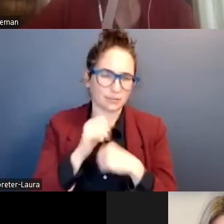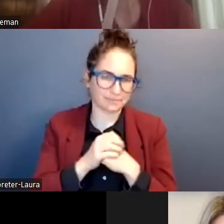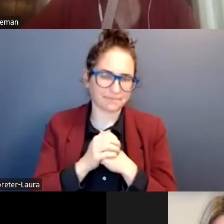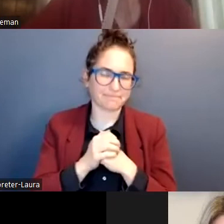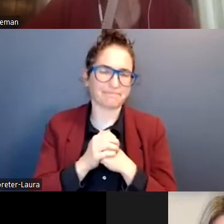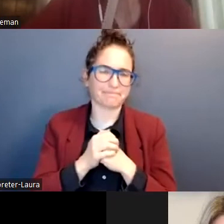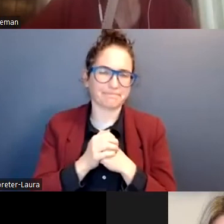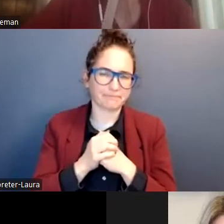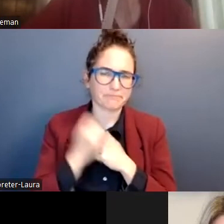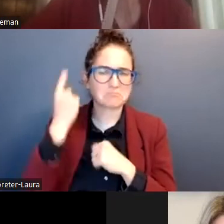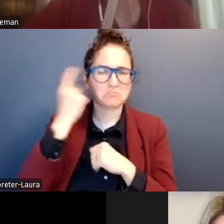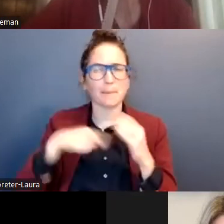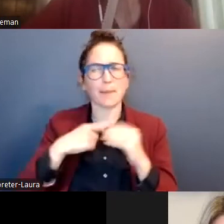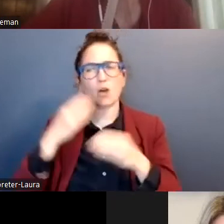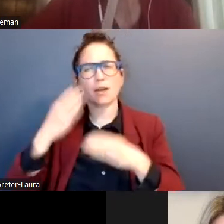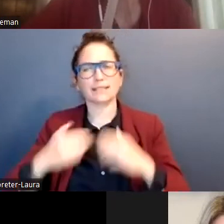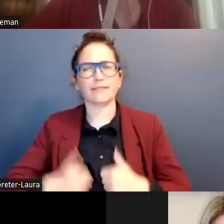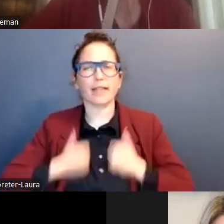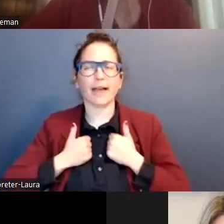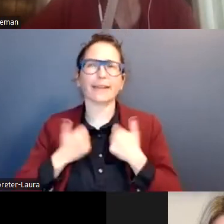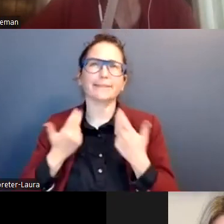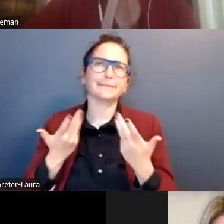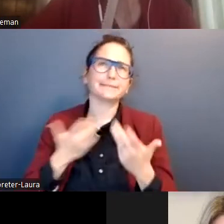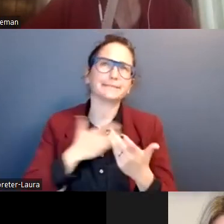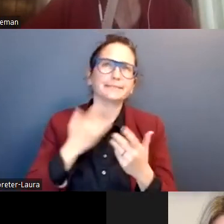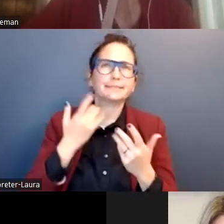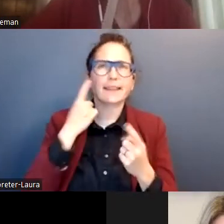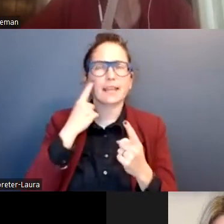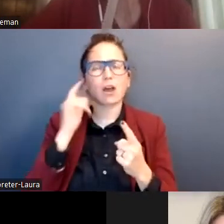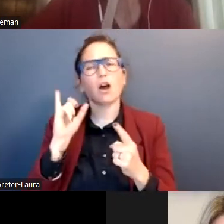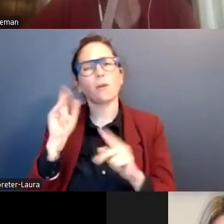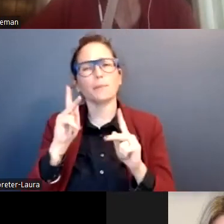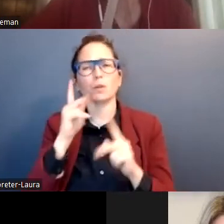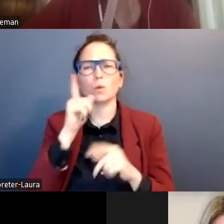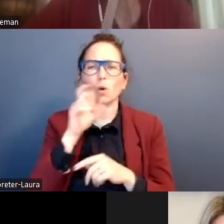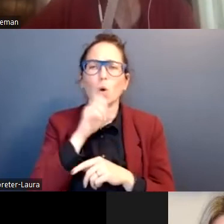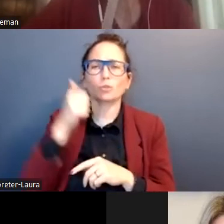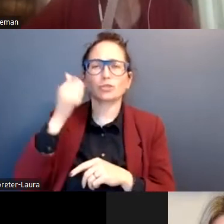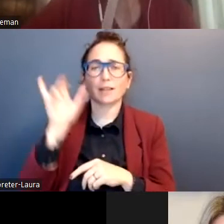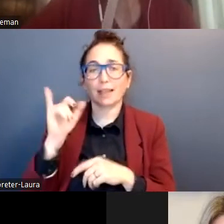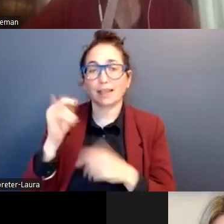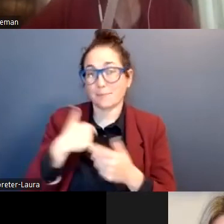about end of life as people older, like me in this category,